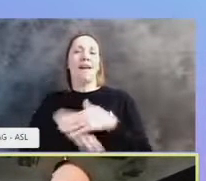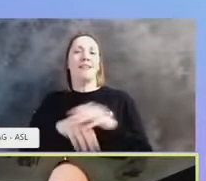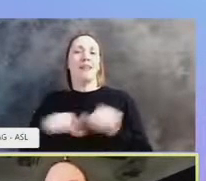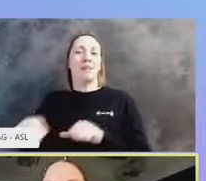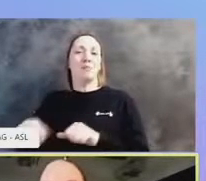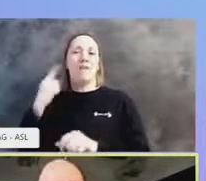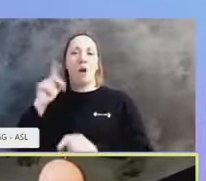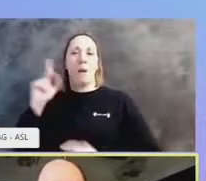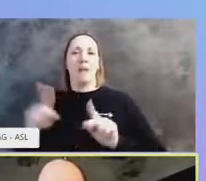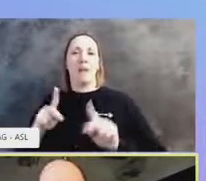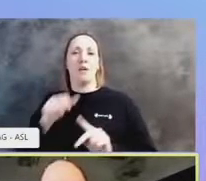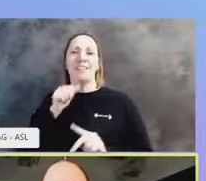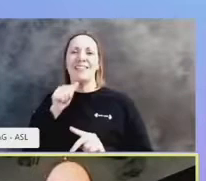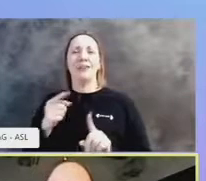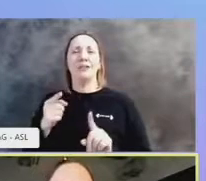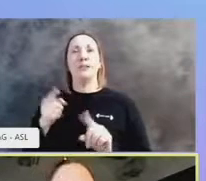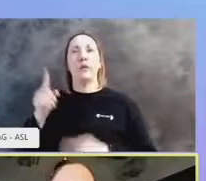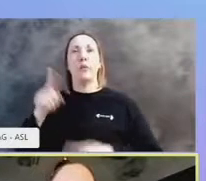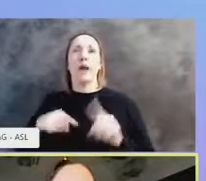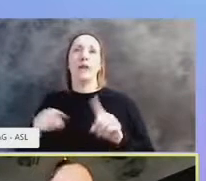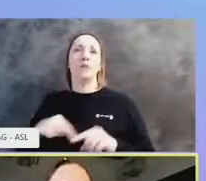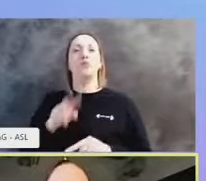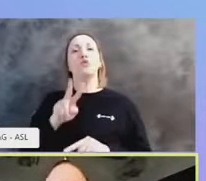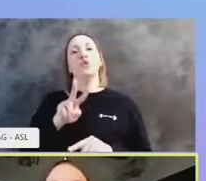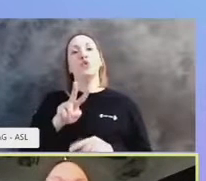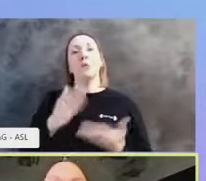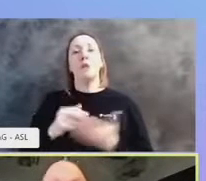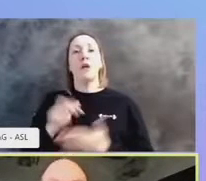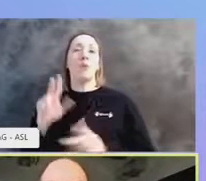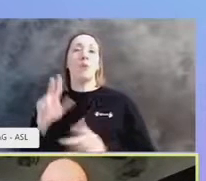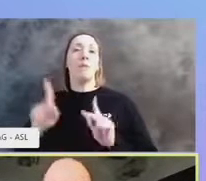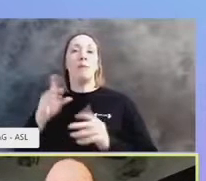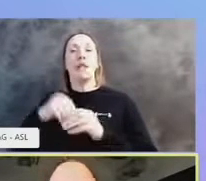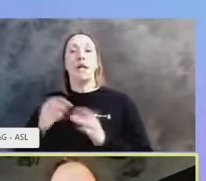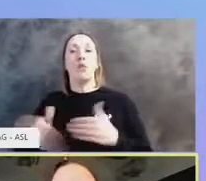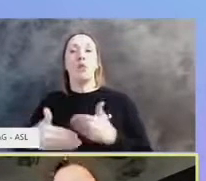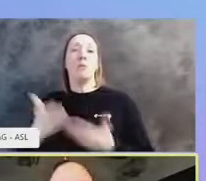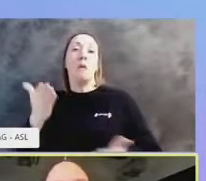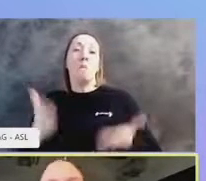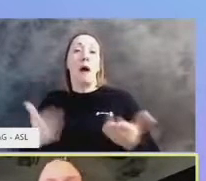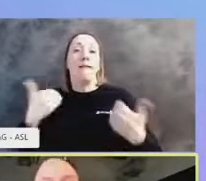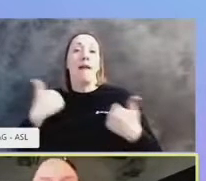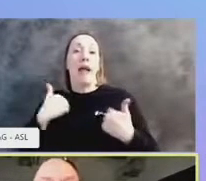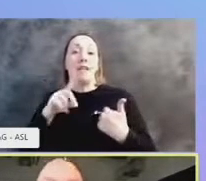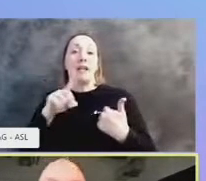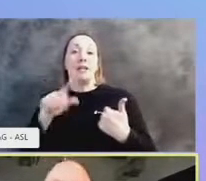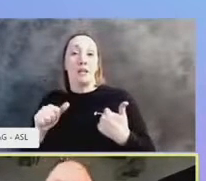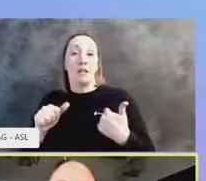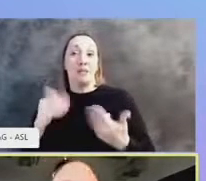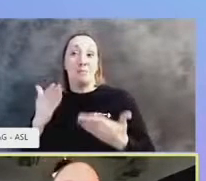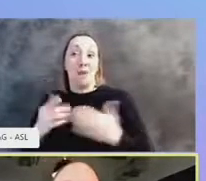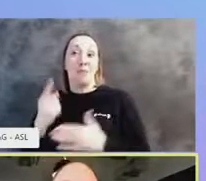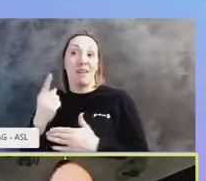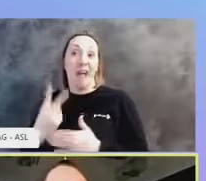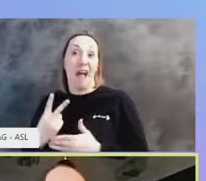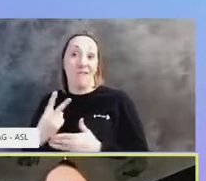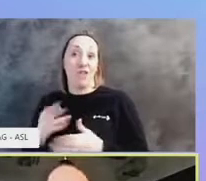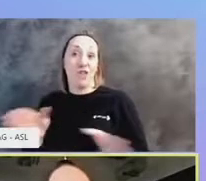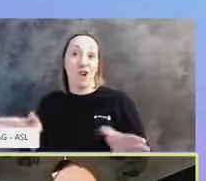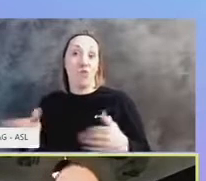When talk about making a presentation that is accessible to people, we're not just talking about two or three random people in the